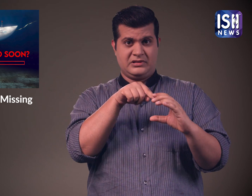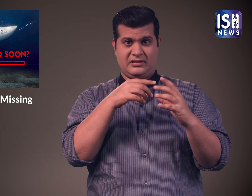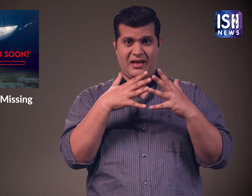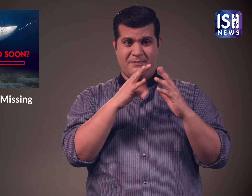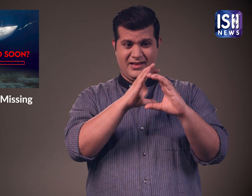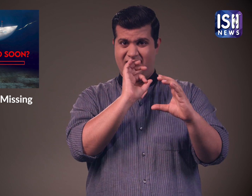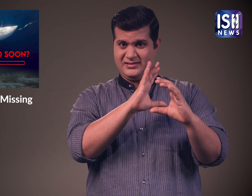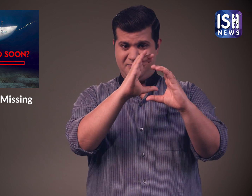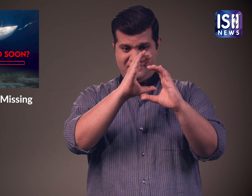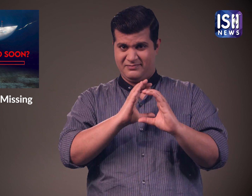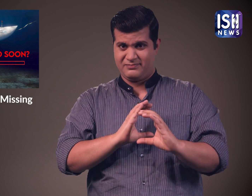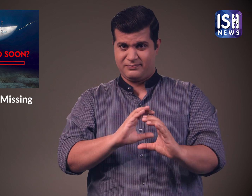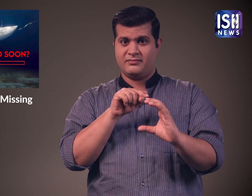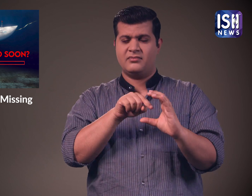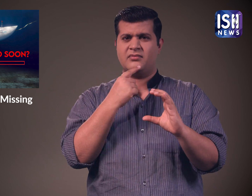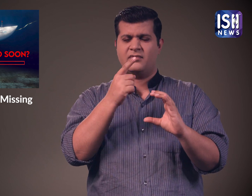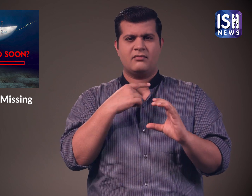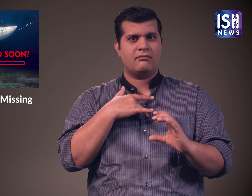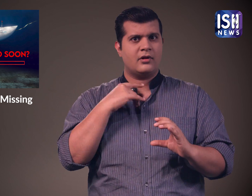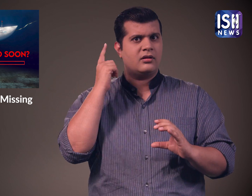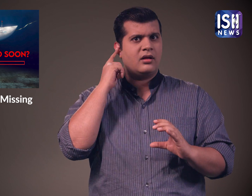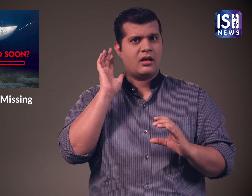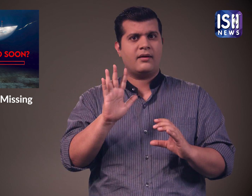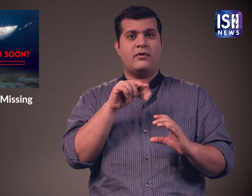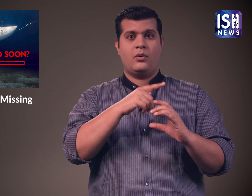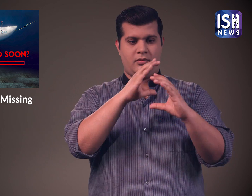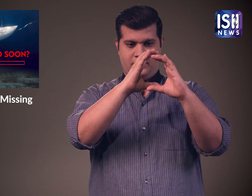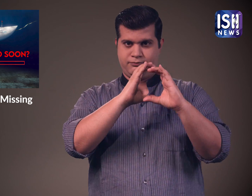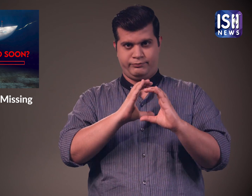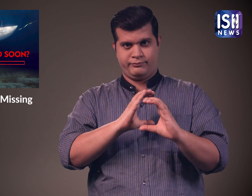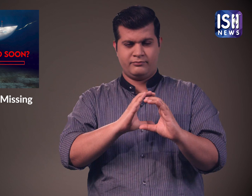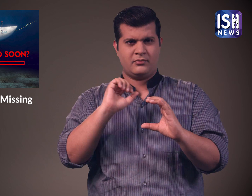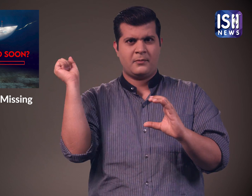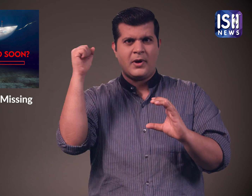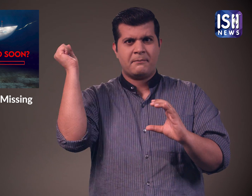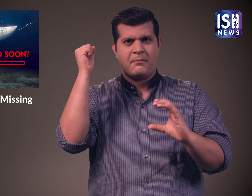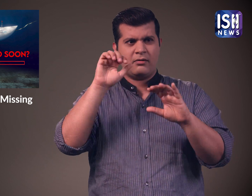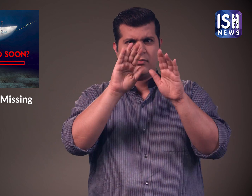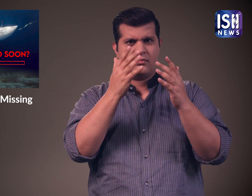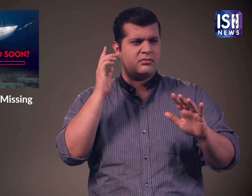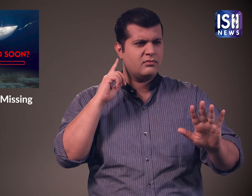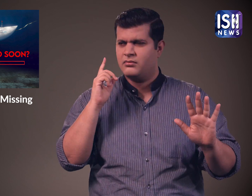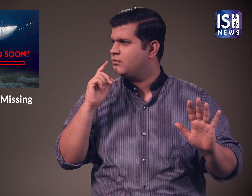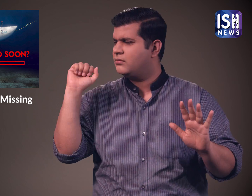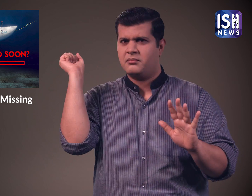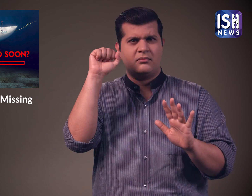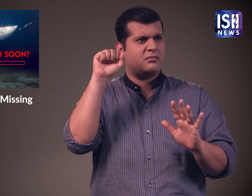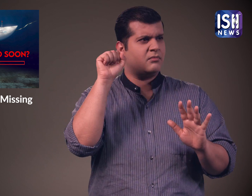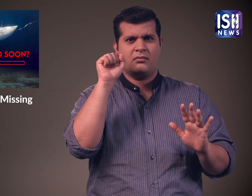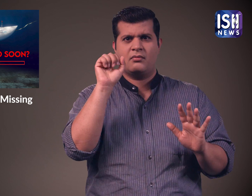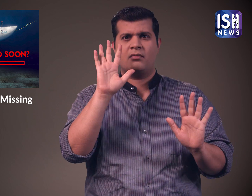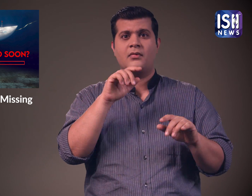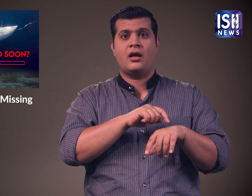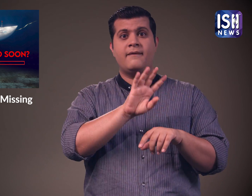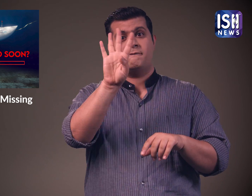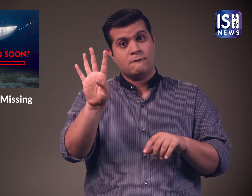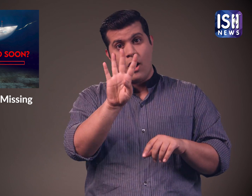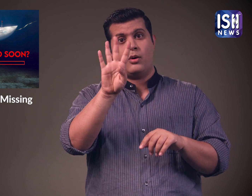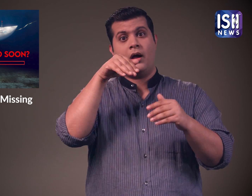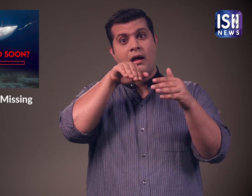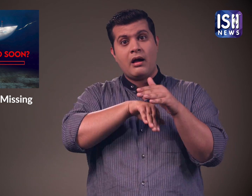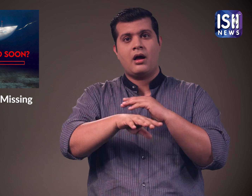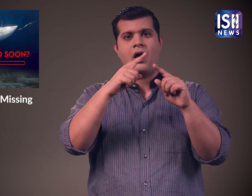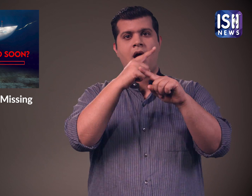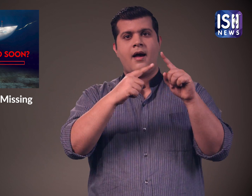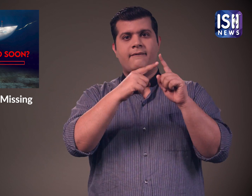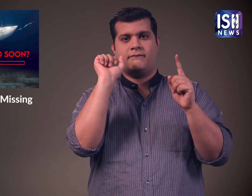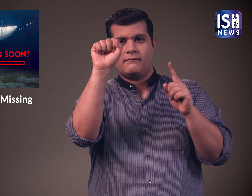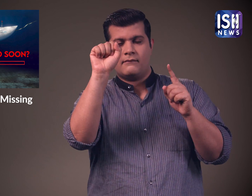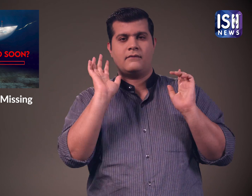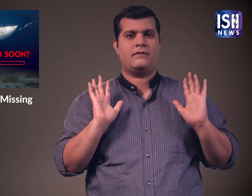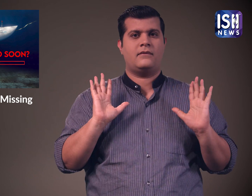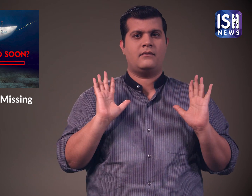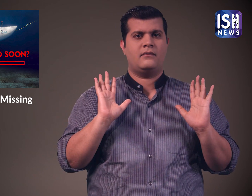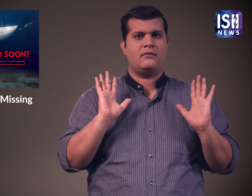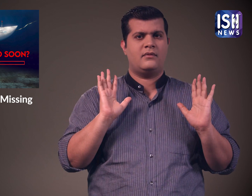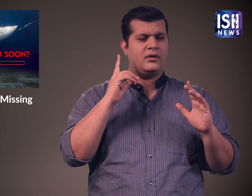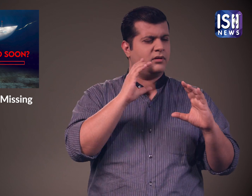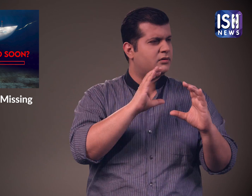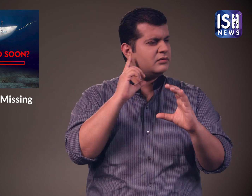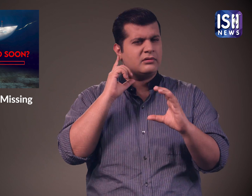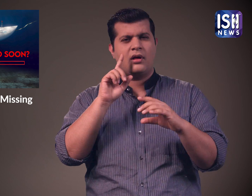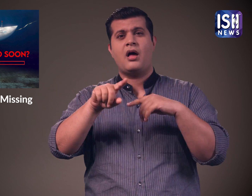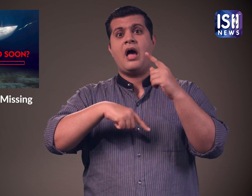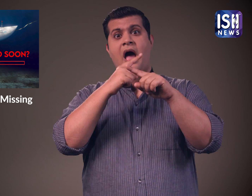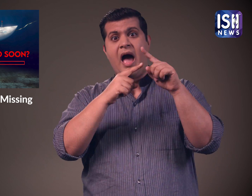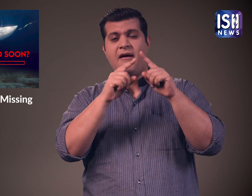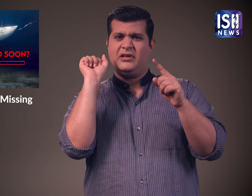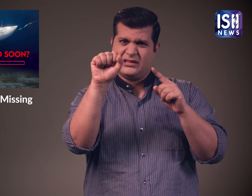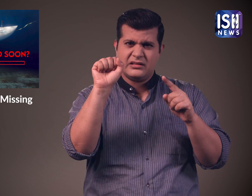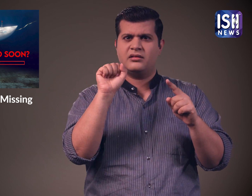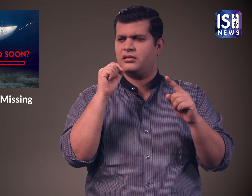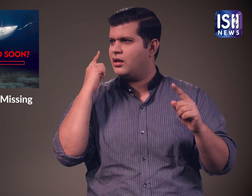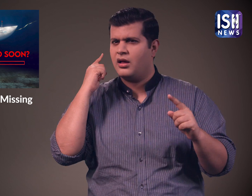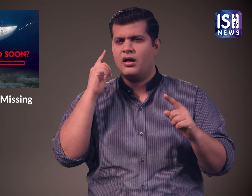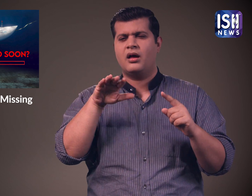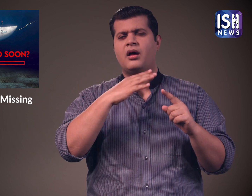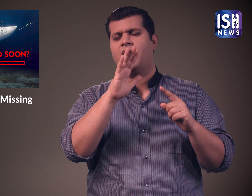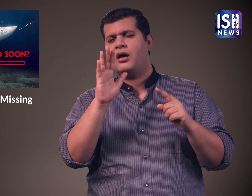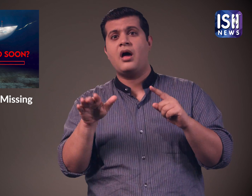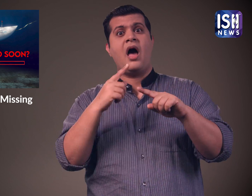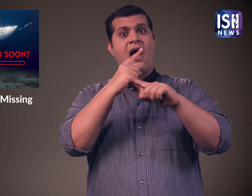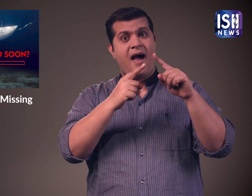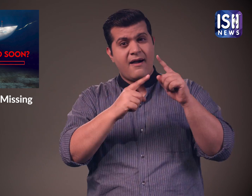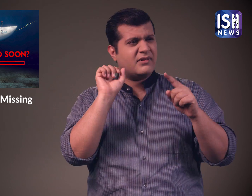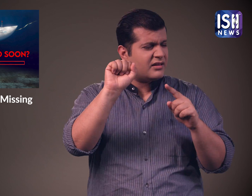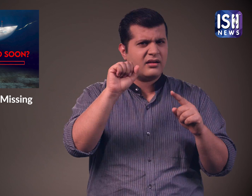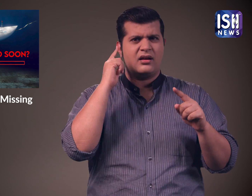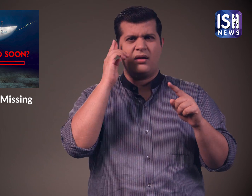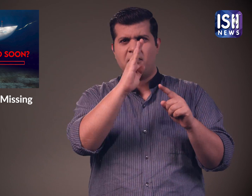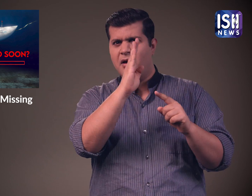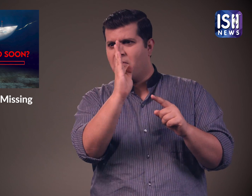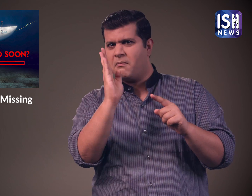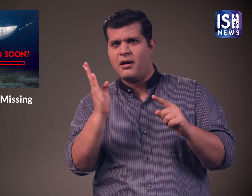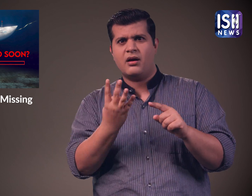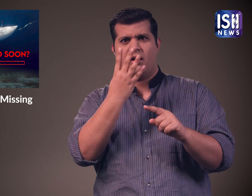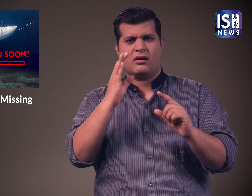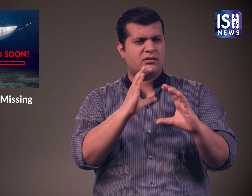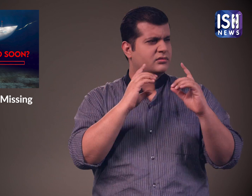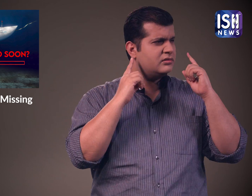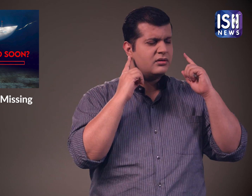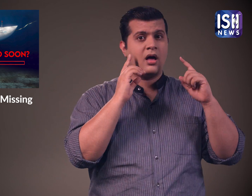It heard banging noises at half-hour intervals for about four hours.